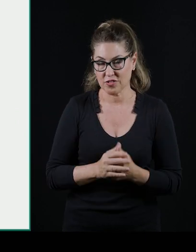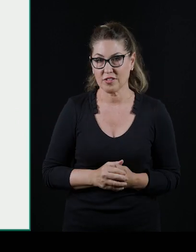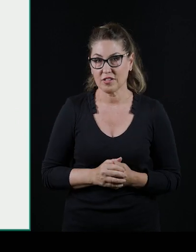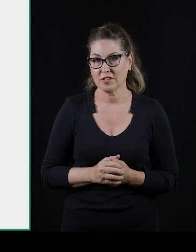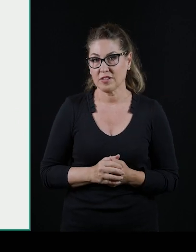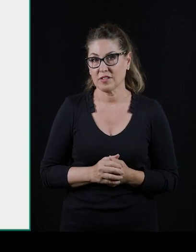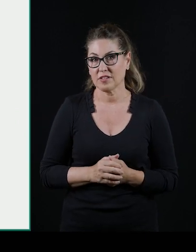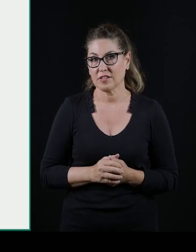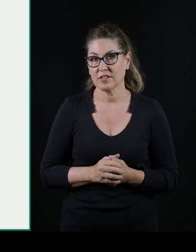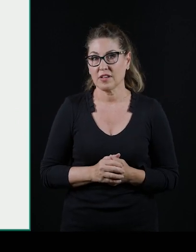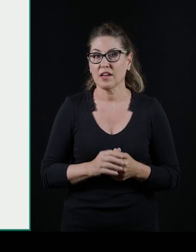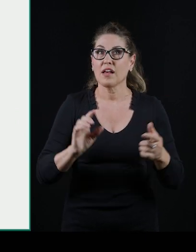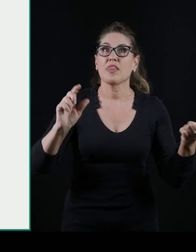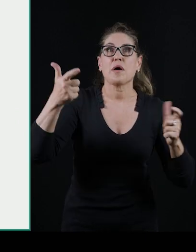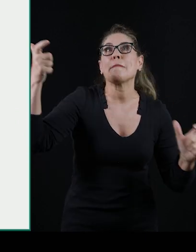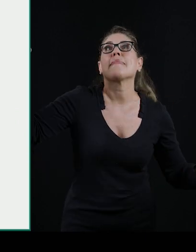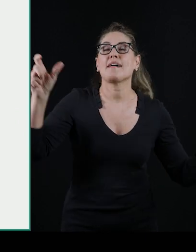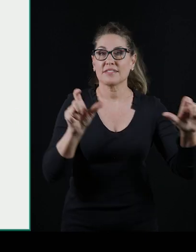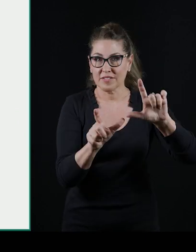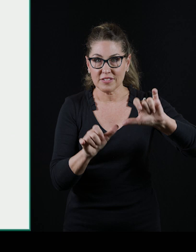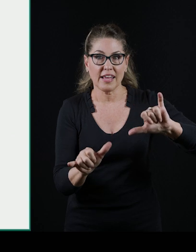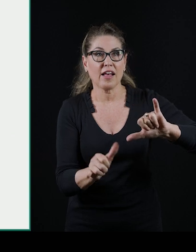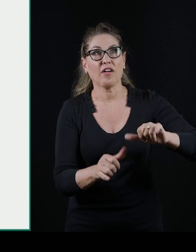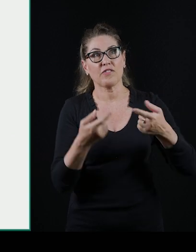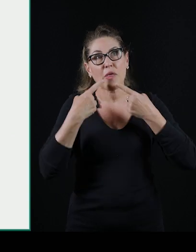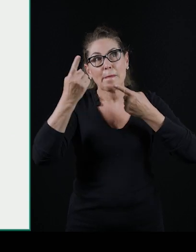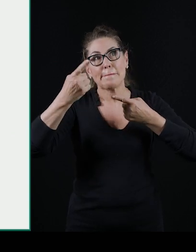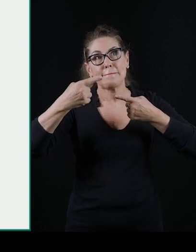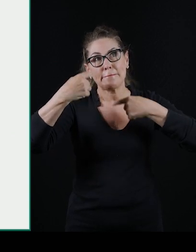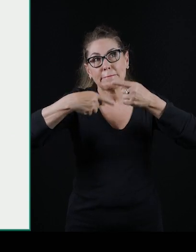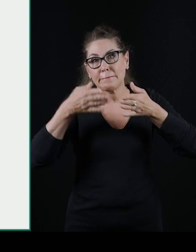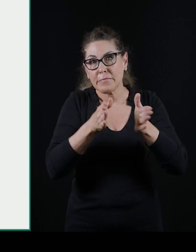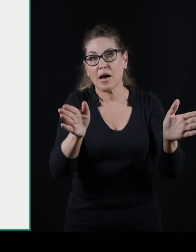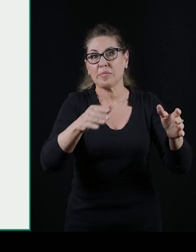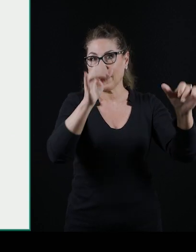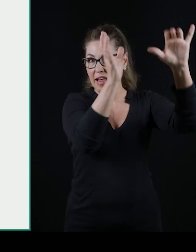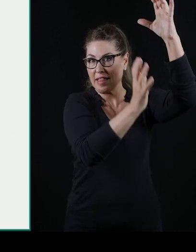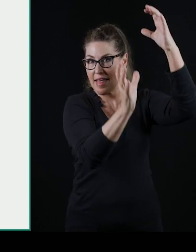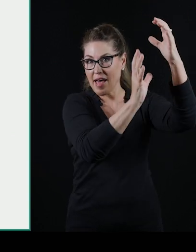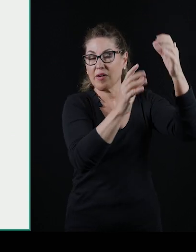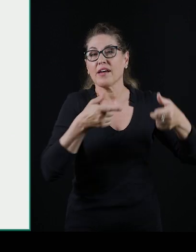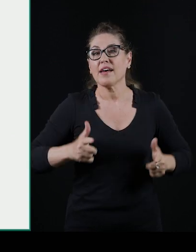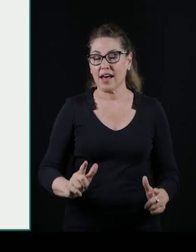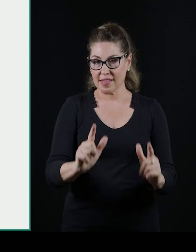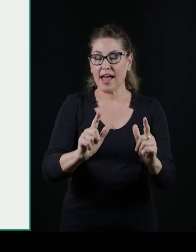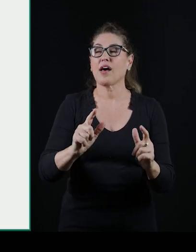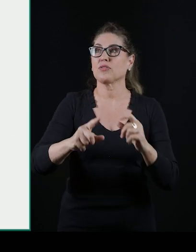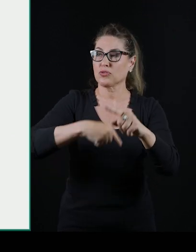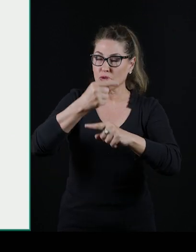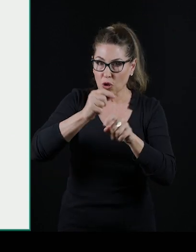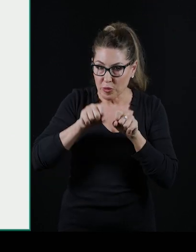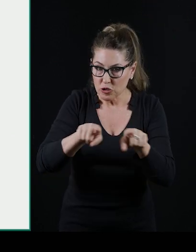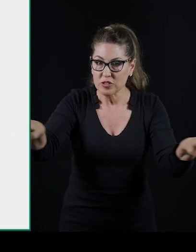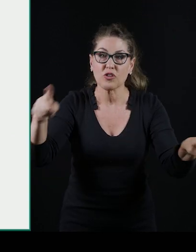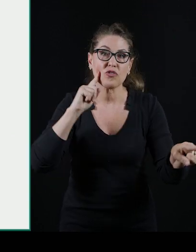The massive scale of Azure public cloud enables dynamic scale, global distribution for lower latencies